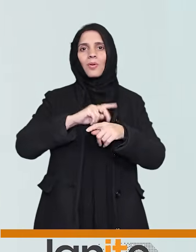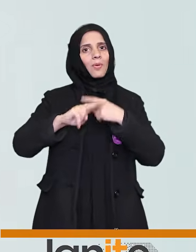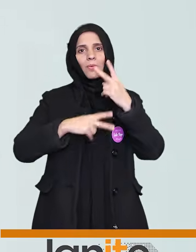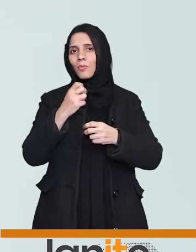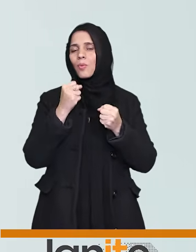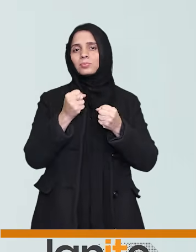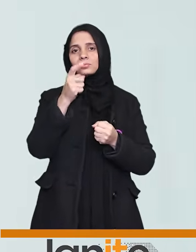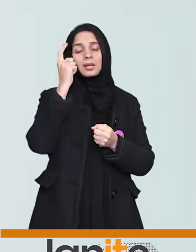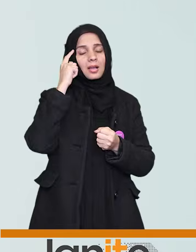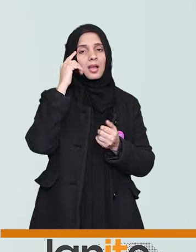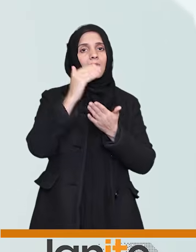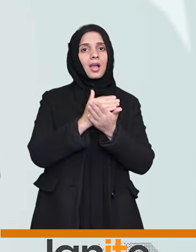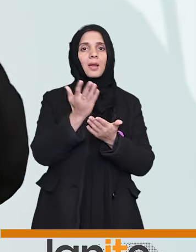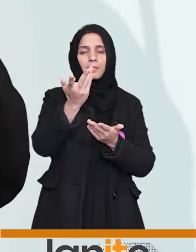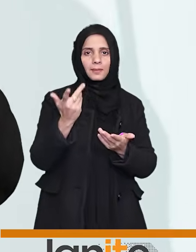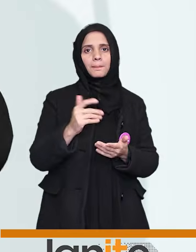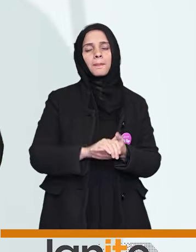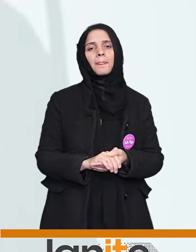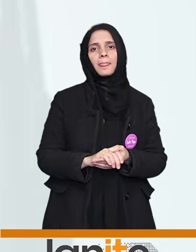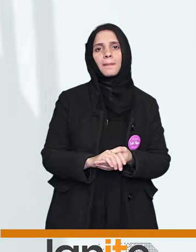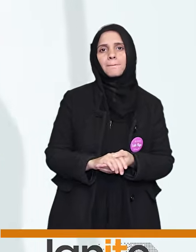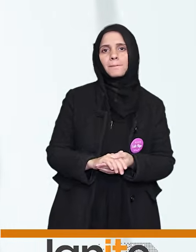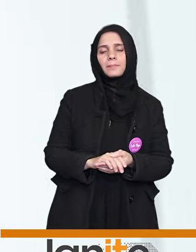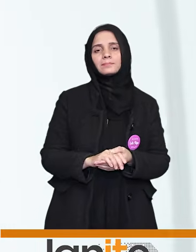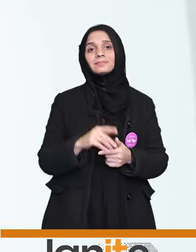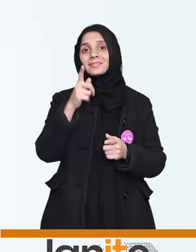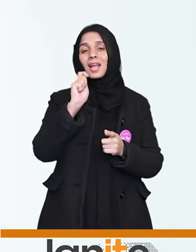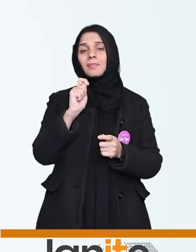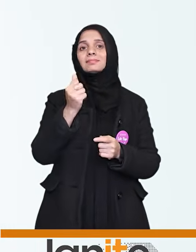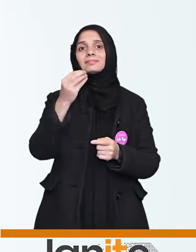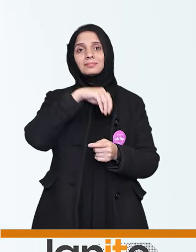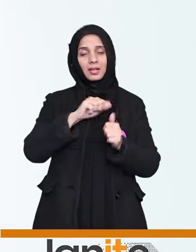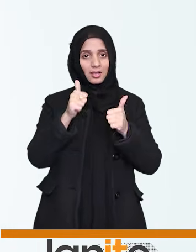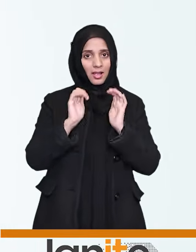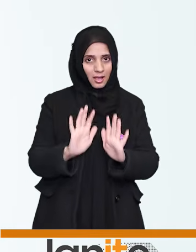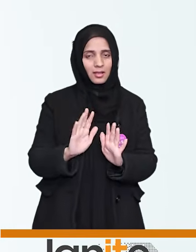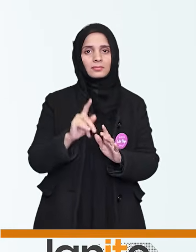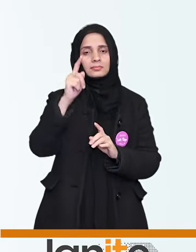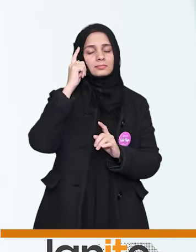Do you remember that example where we discussed that if the budget of the project is good, if the brief of the project is good